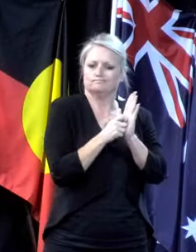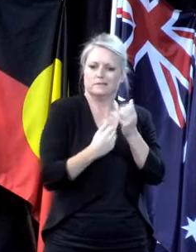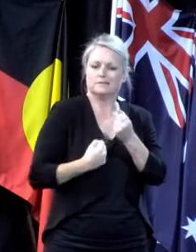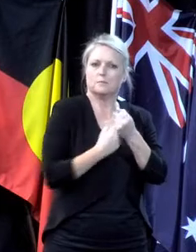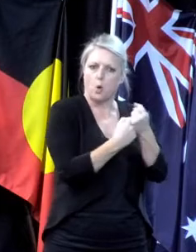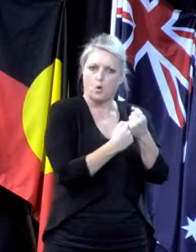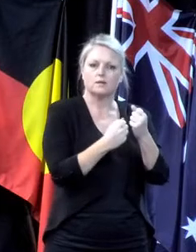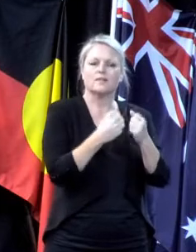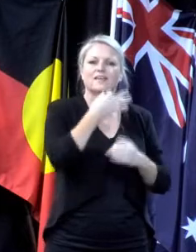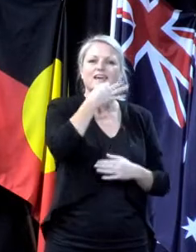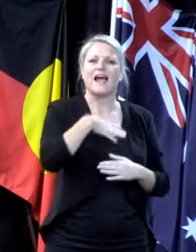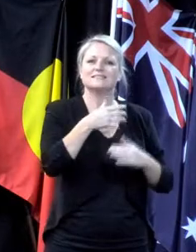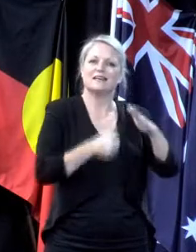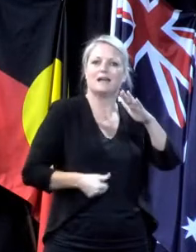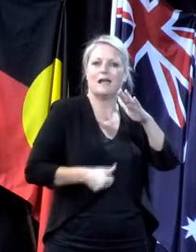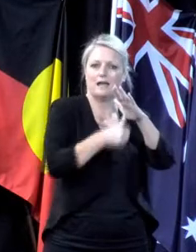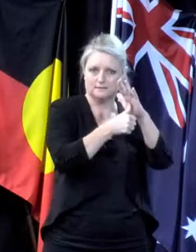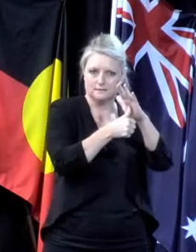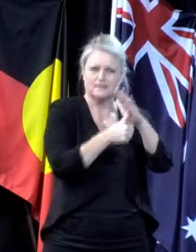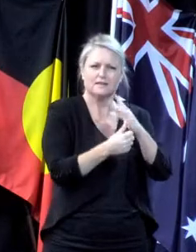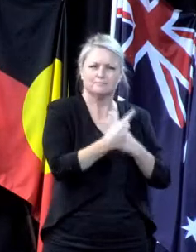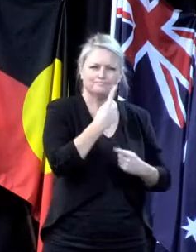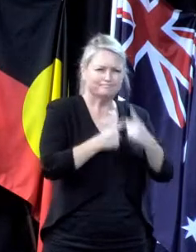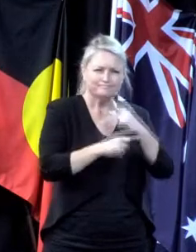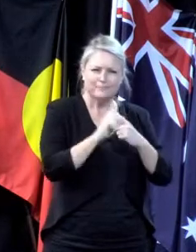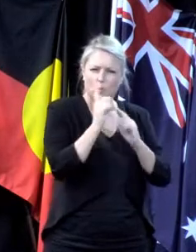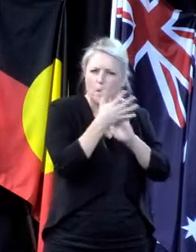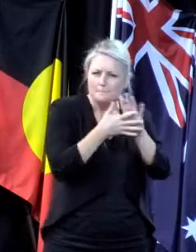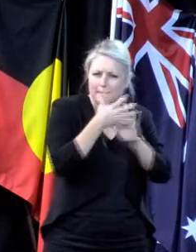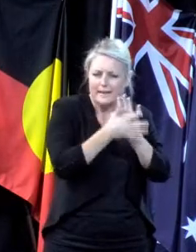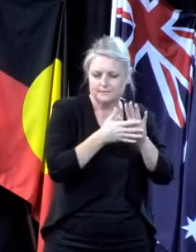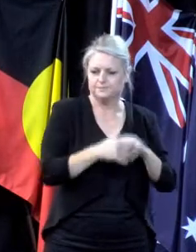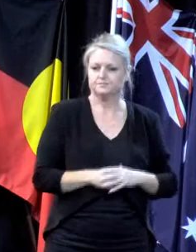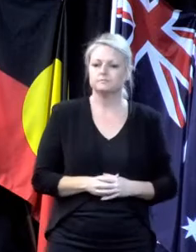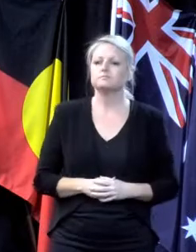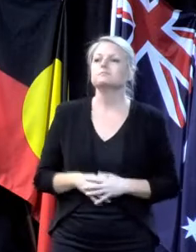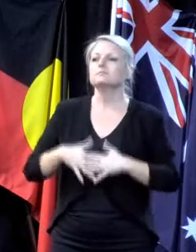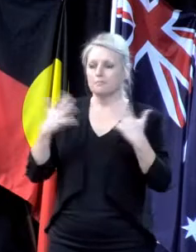Yes, so as I’ve alluded to in previous comments that the work of inclusive education at ThuringowaState High School